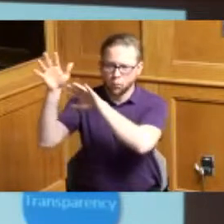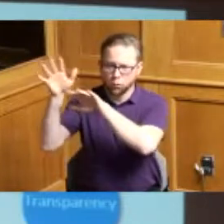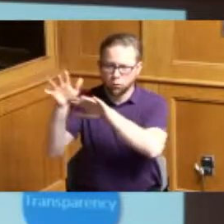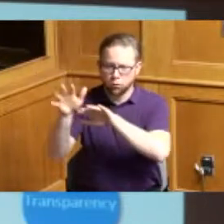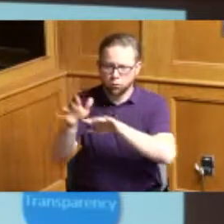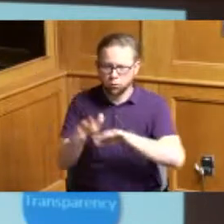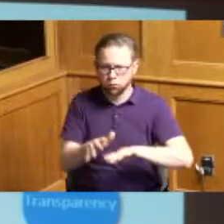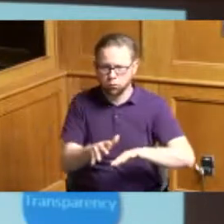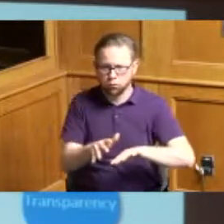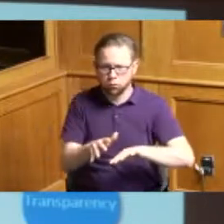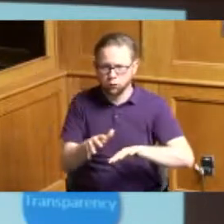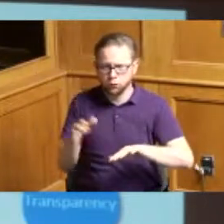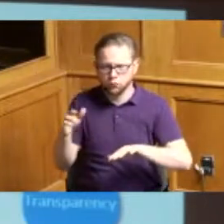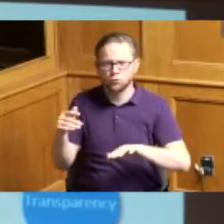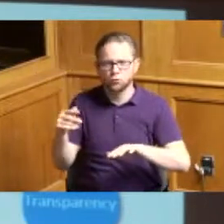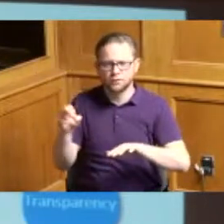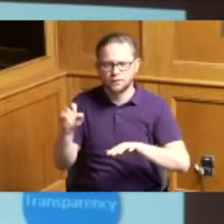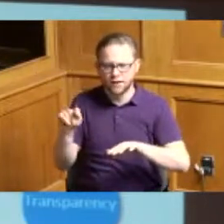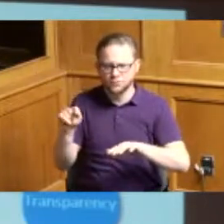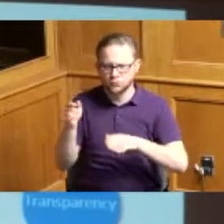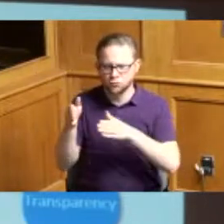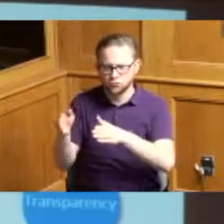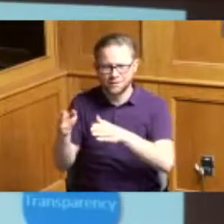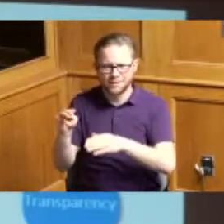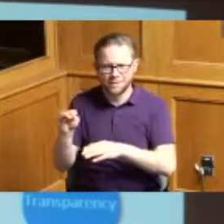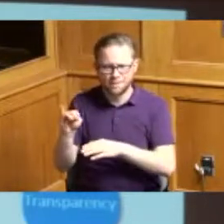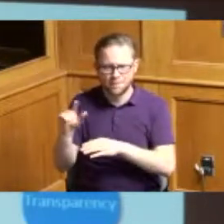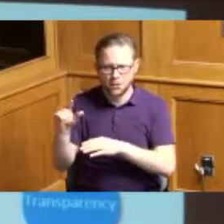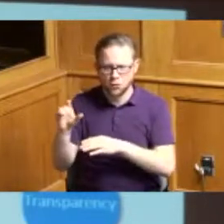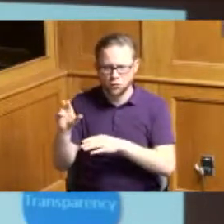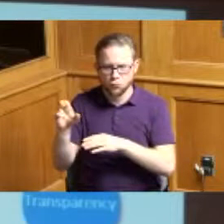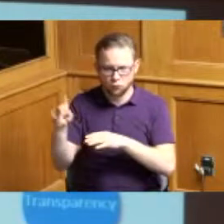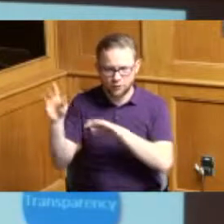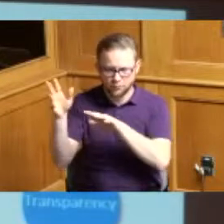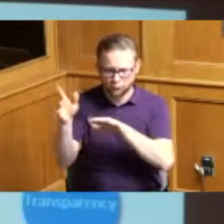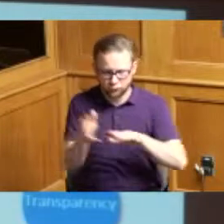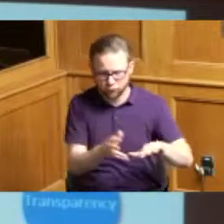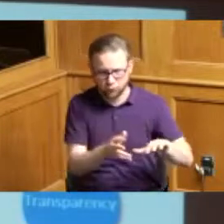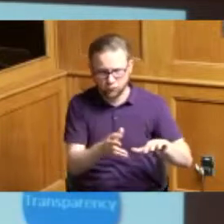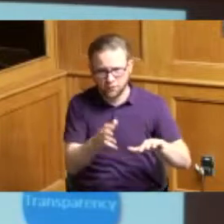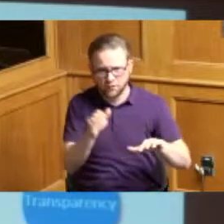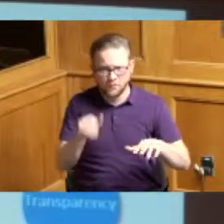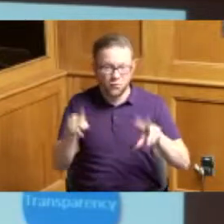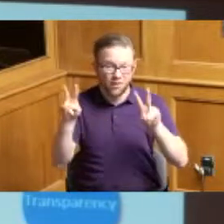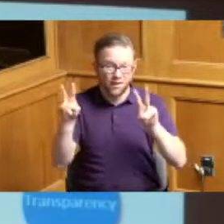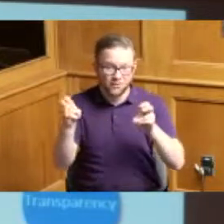to guest street mill creek and that is you know even though it's serving in some cases a sanitary